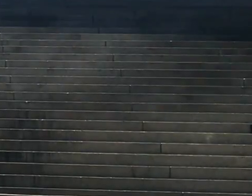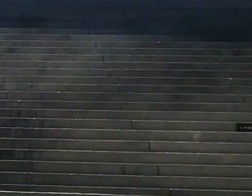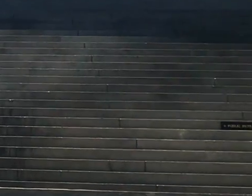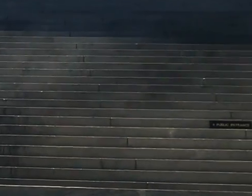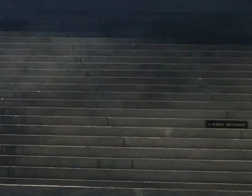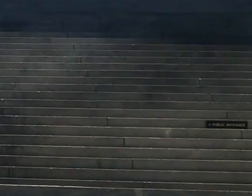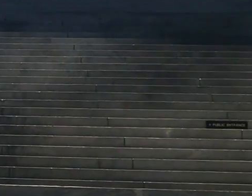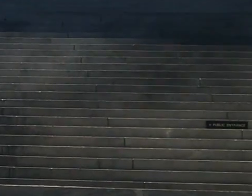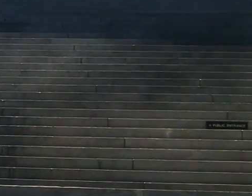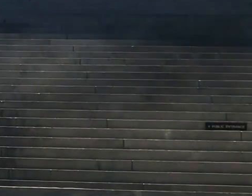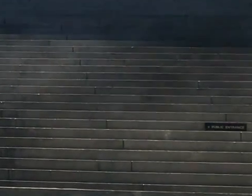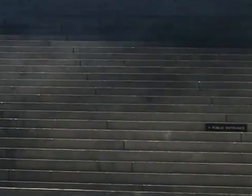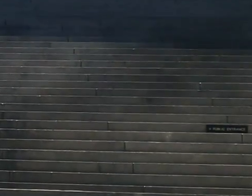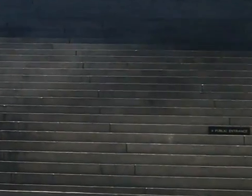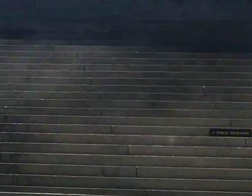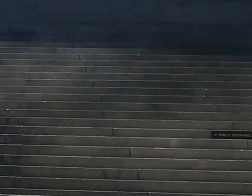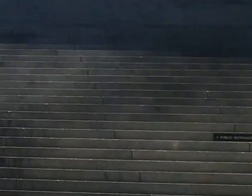ABLE Savings Plan.